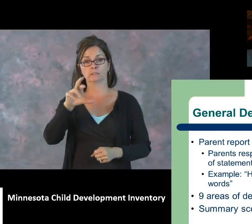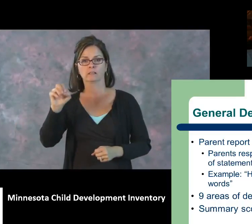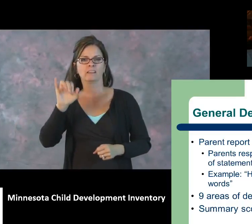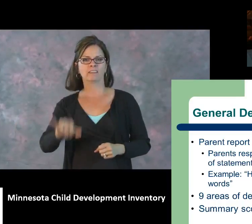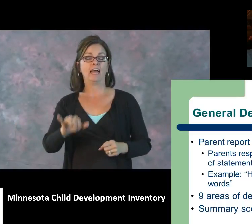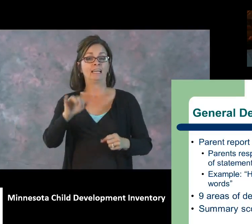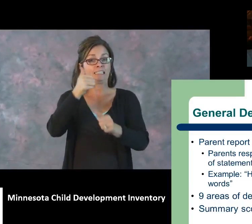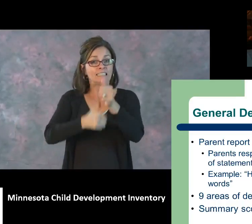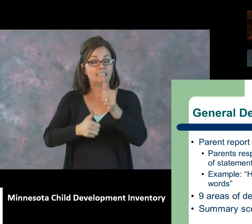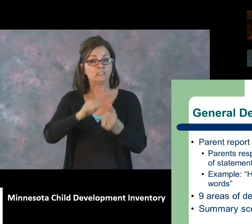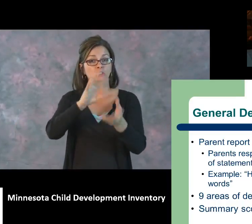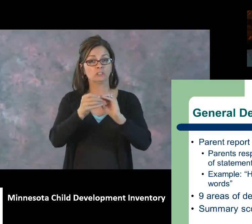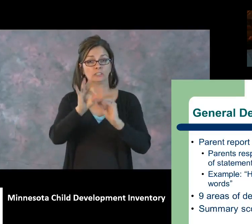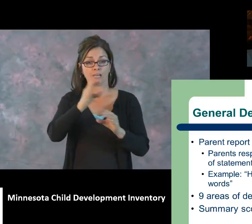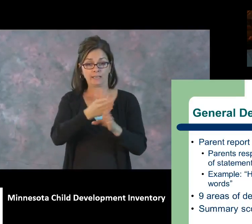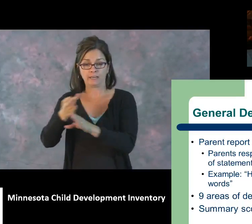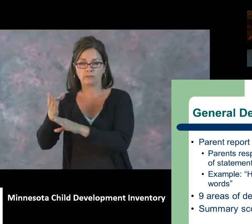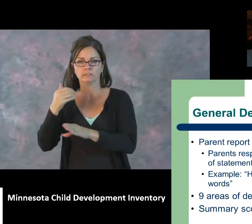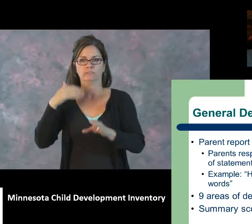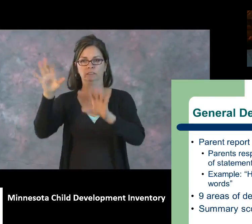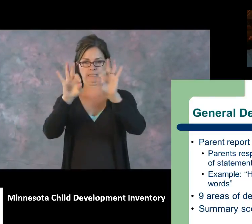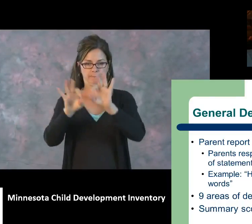from each of the nine areas.